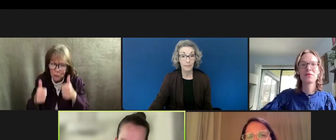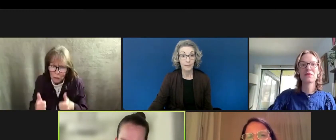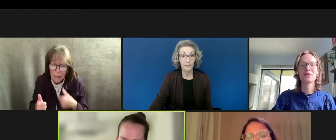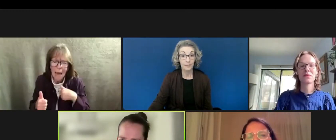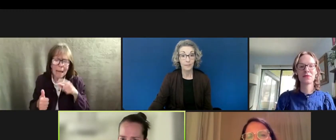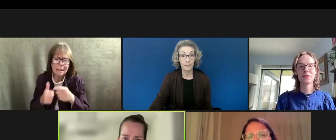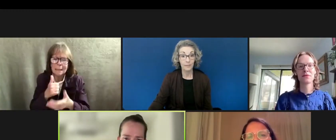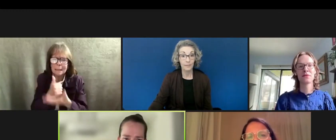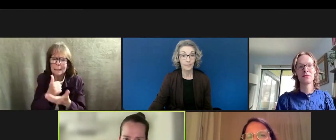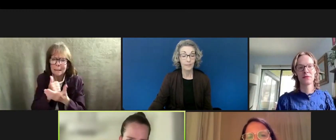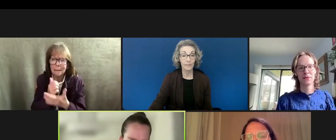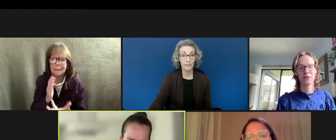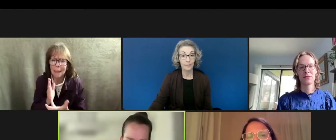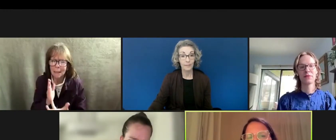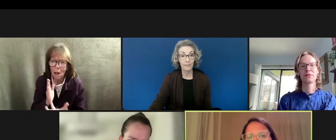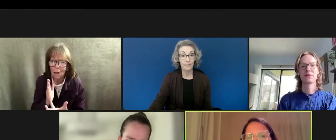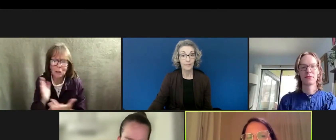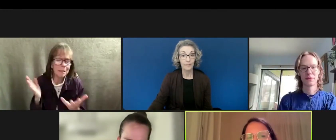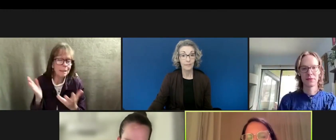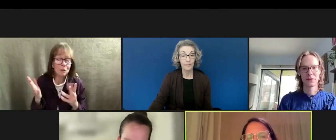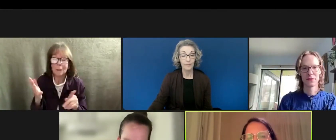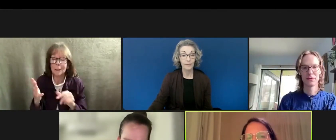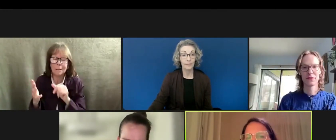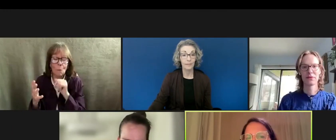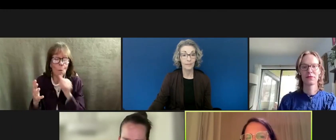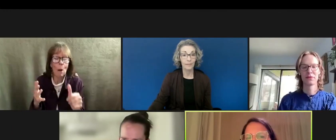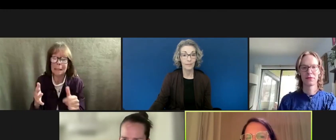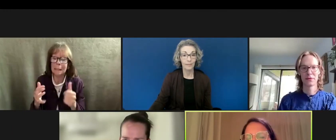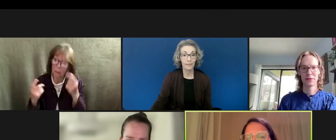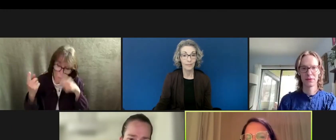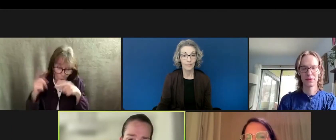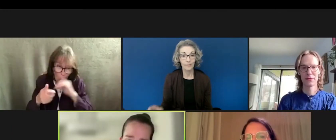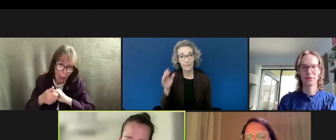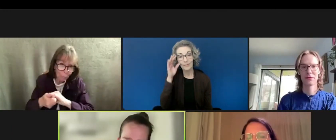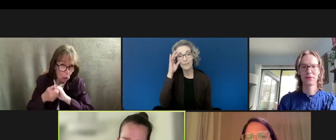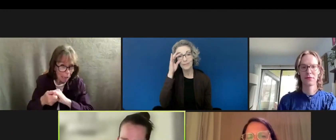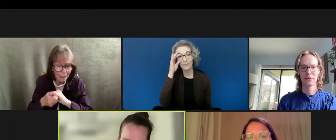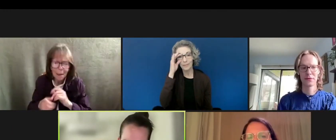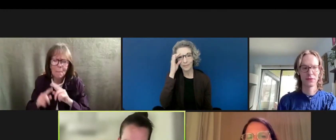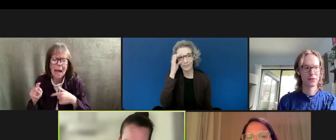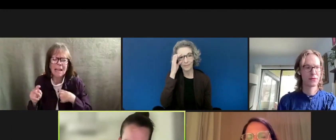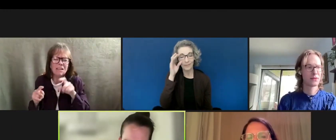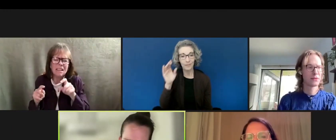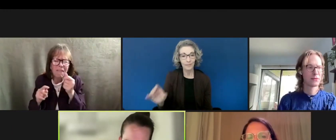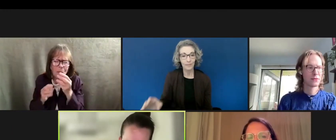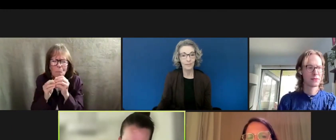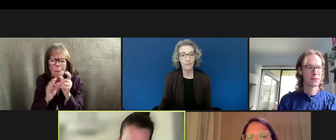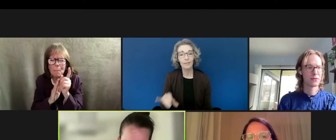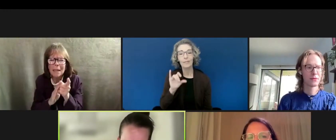And it just wasn't playing nice with the system, but I just needed a couple minutes to get it up and running.